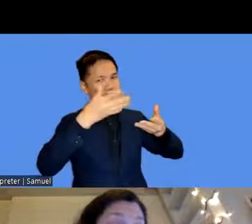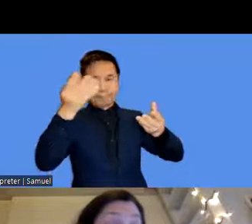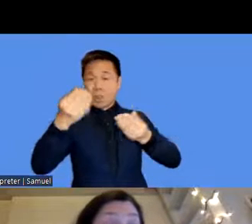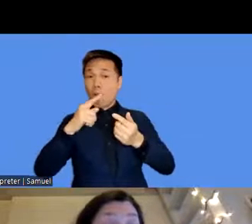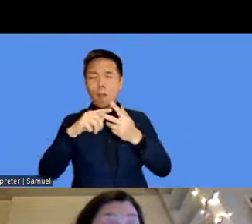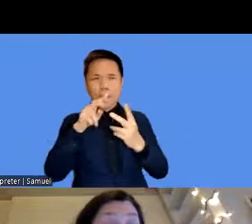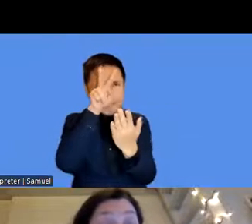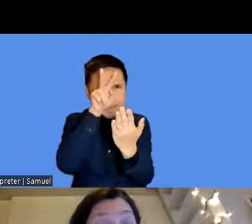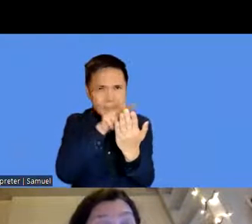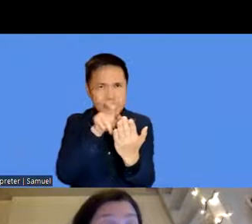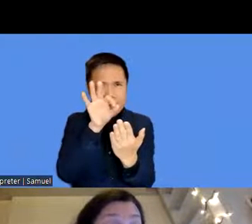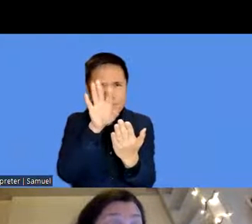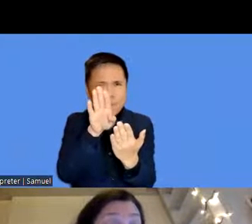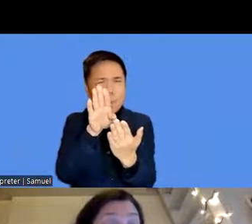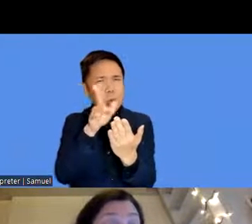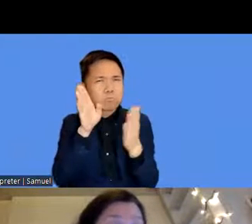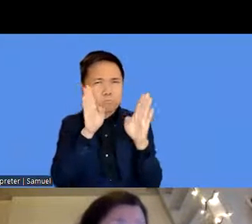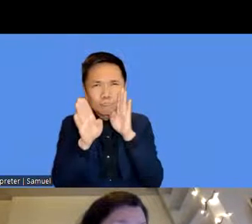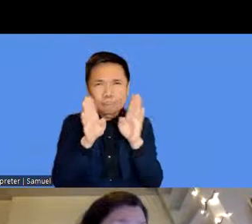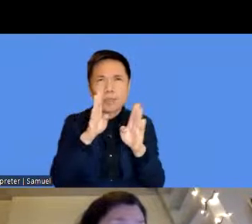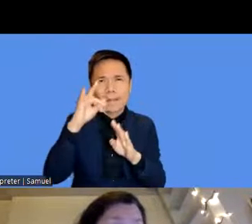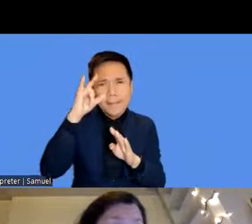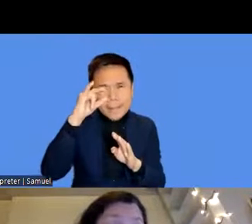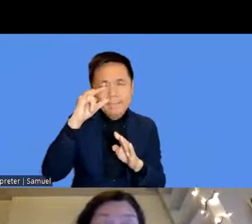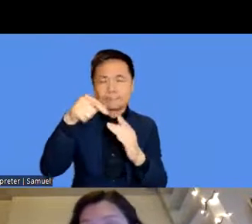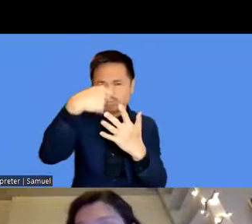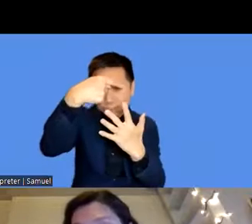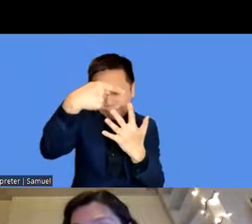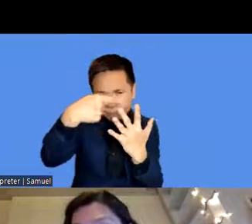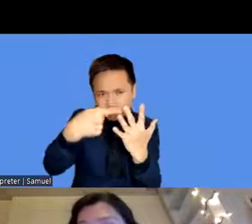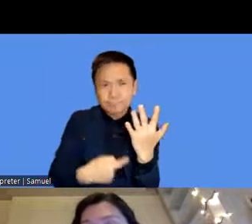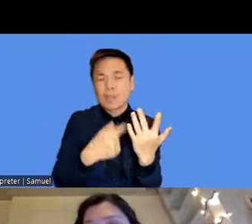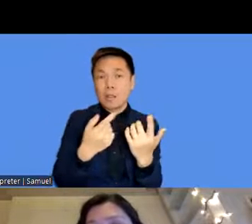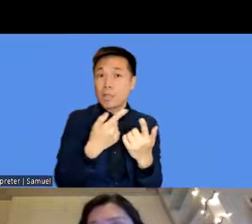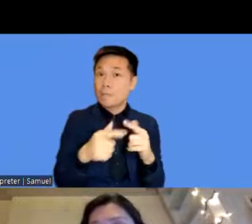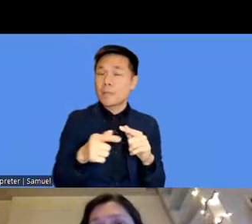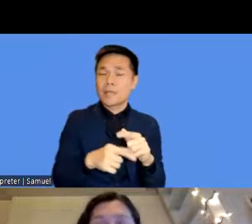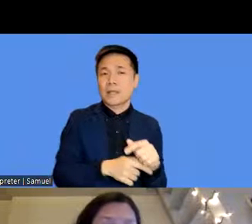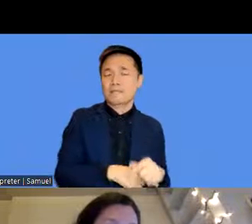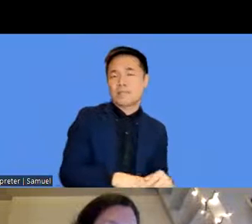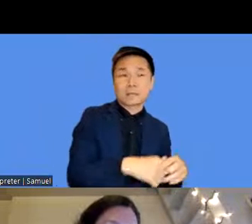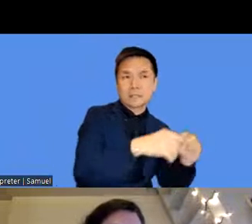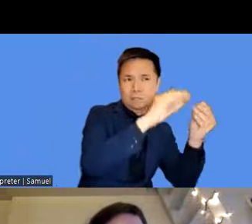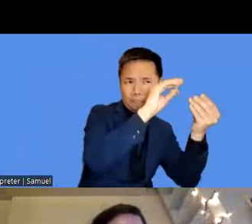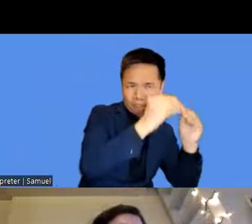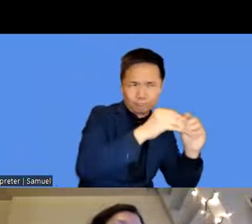It can be data can be either quantitative or qualitative, structured or unstructured